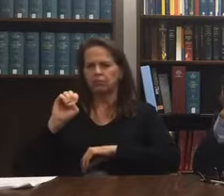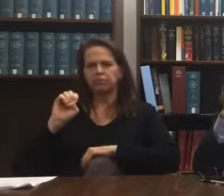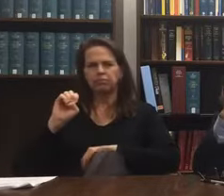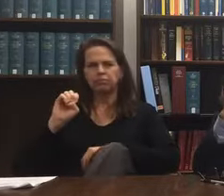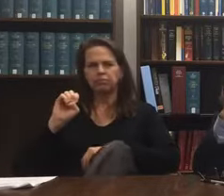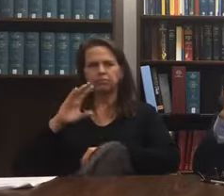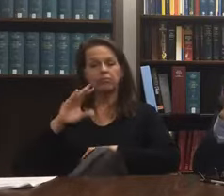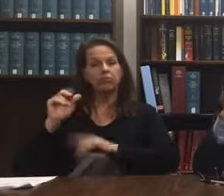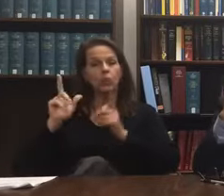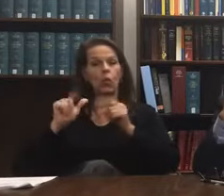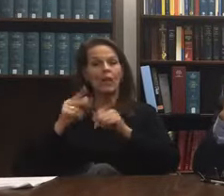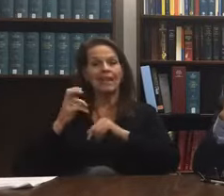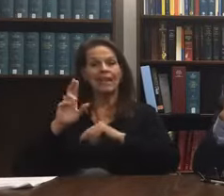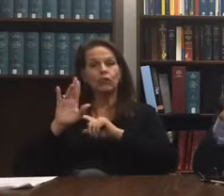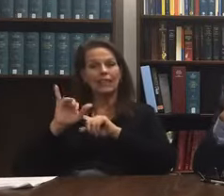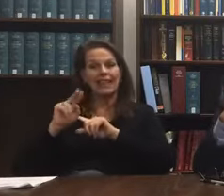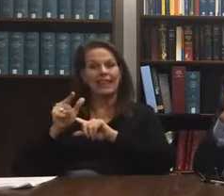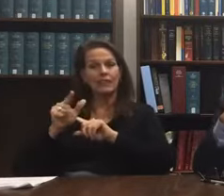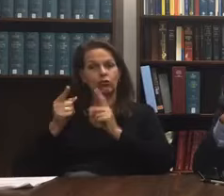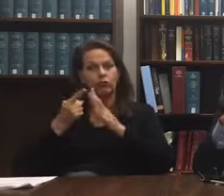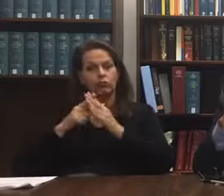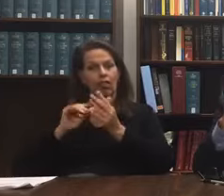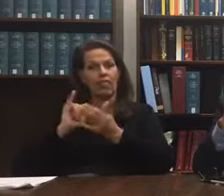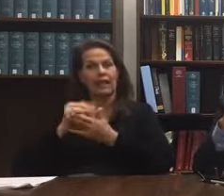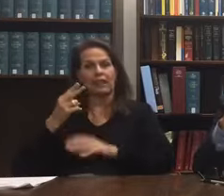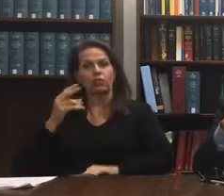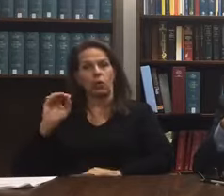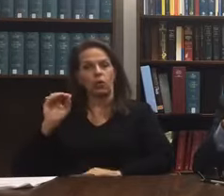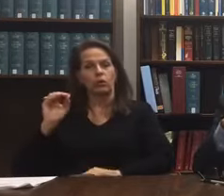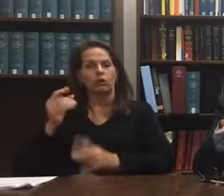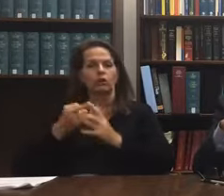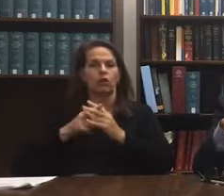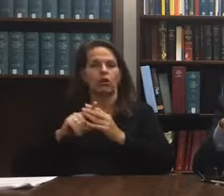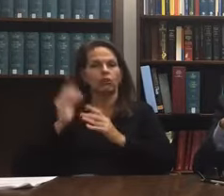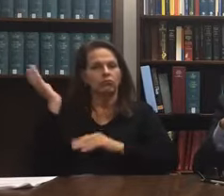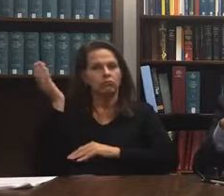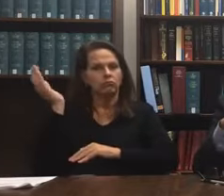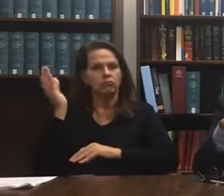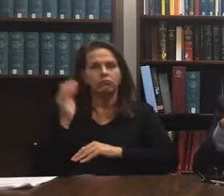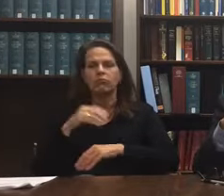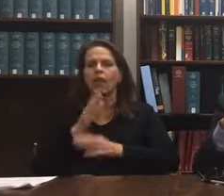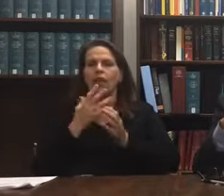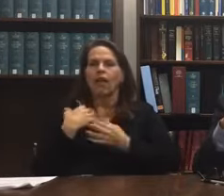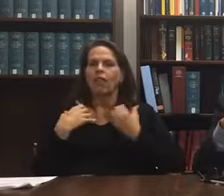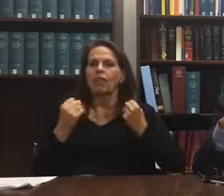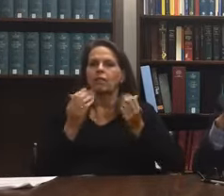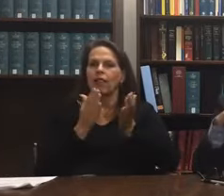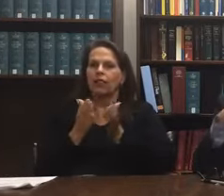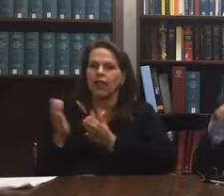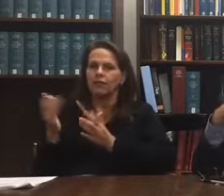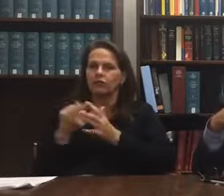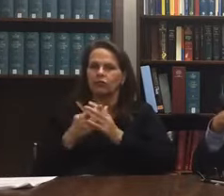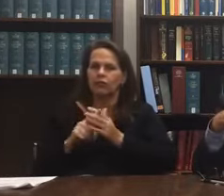then the hearing starts the hearing officer comes on the health plan representatives are on the hearing officer typically starts with